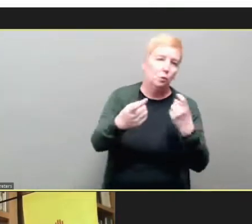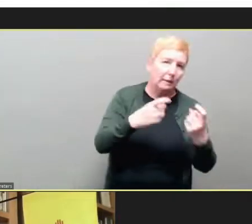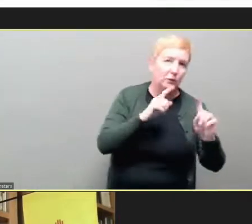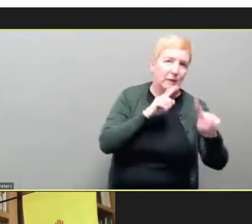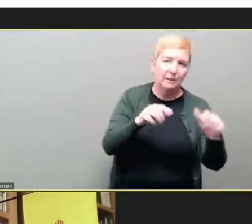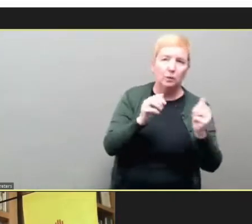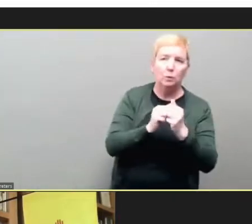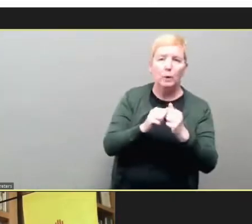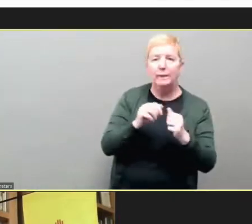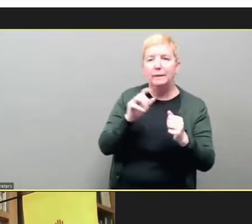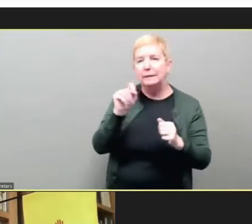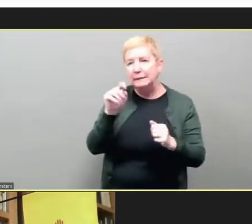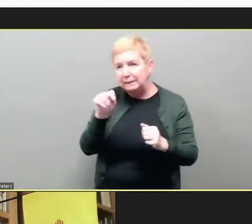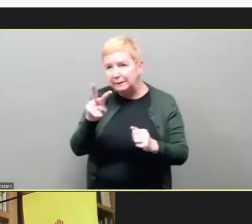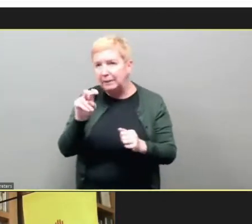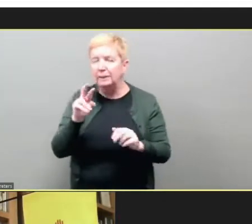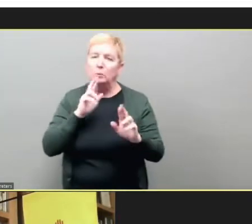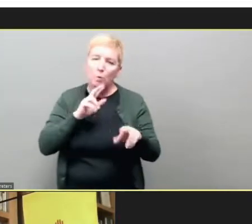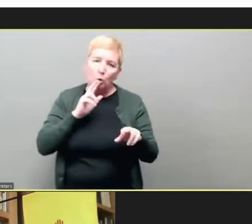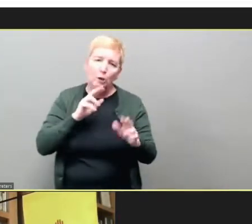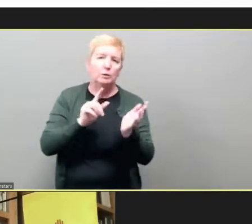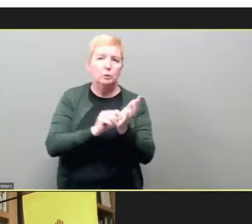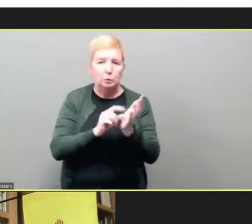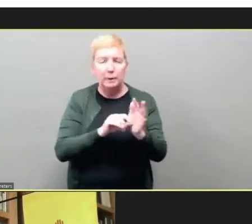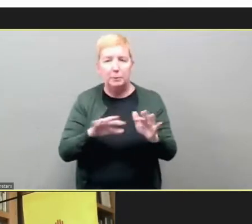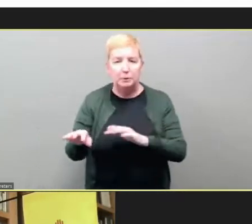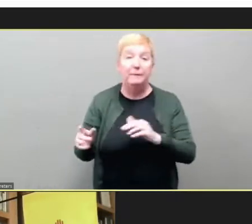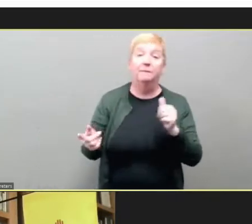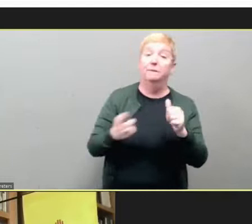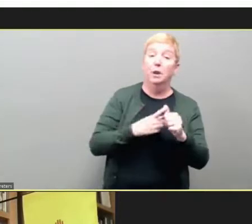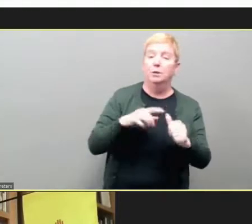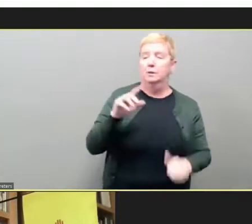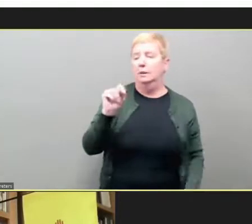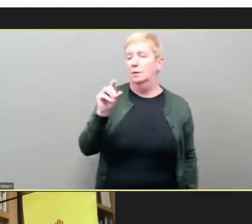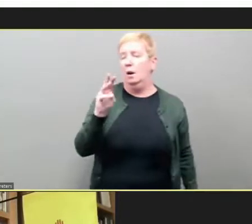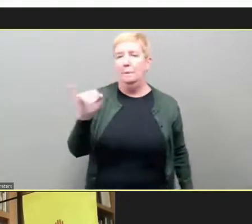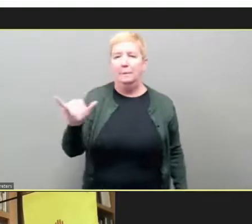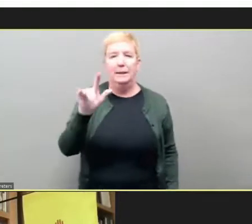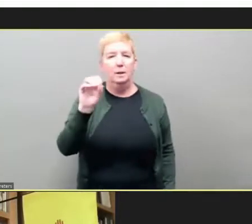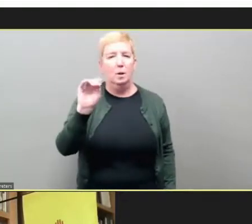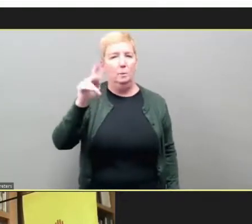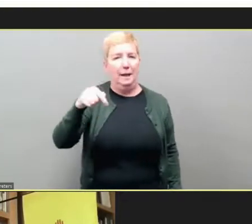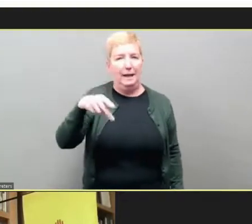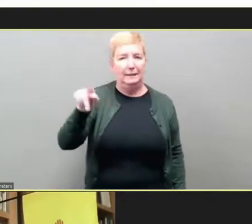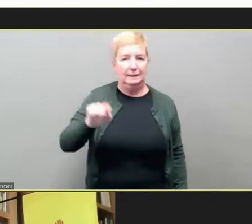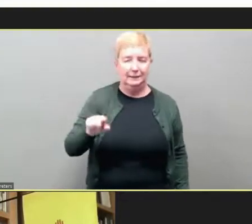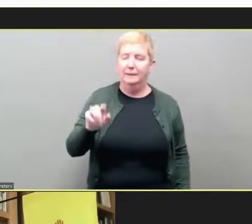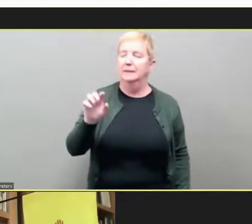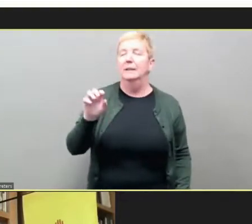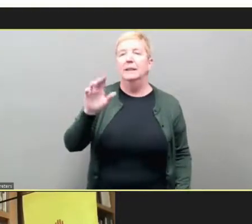Um First we have Tommy Lopez with ko before followed by Julia Goldberg with